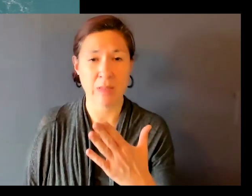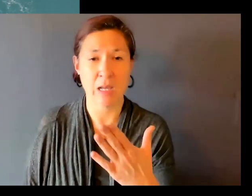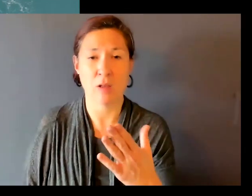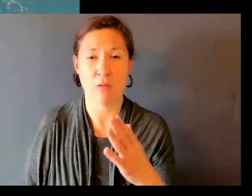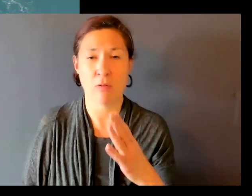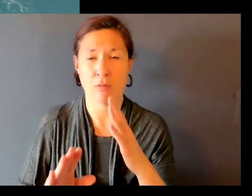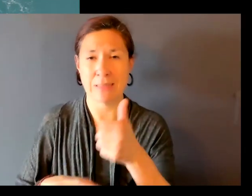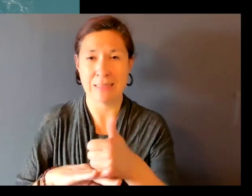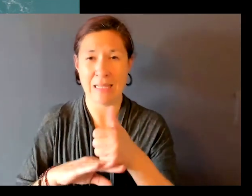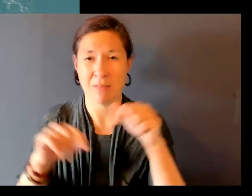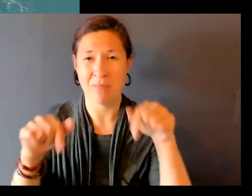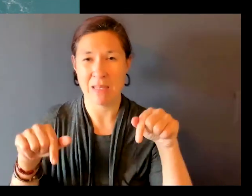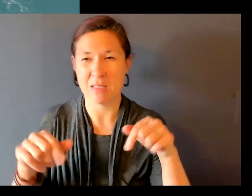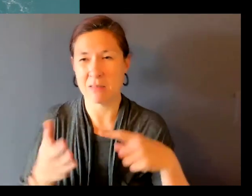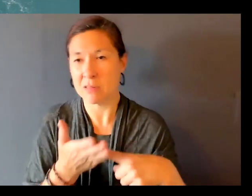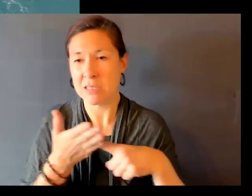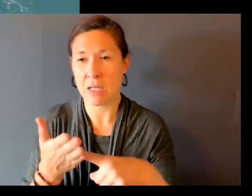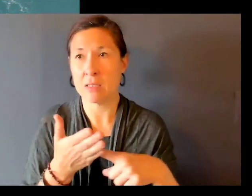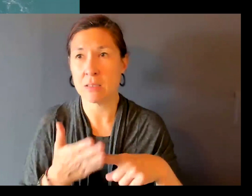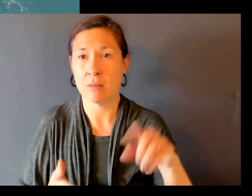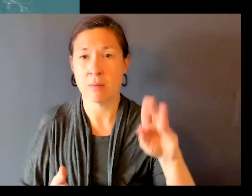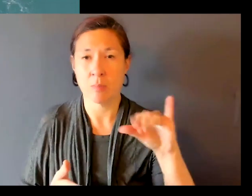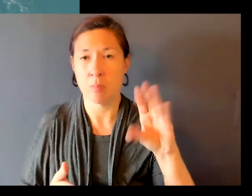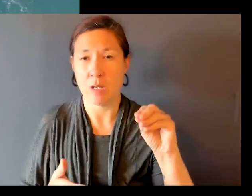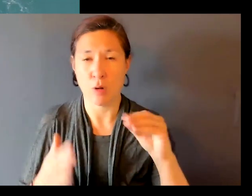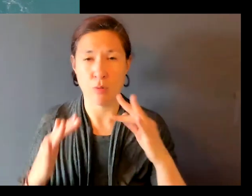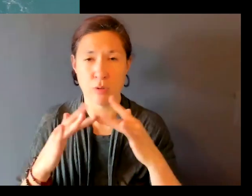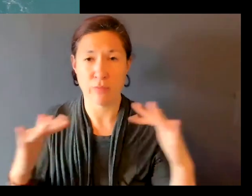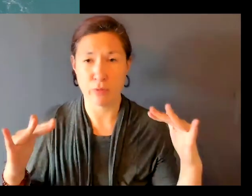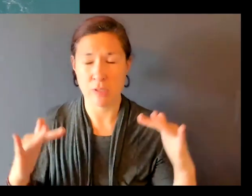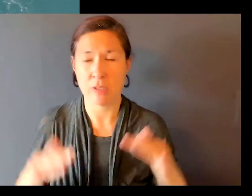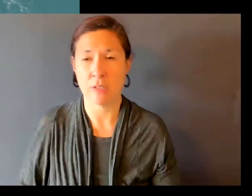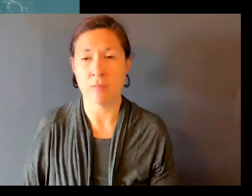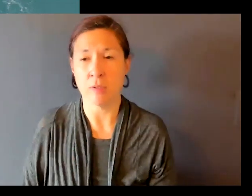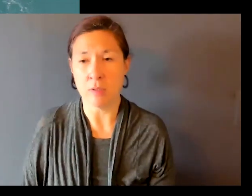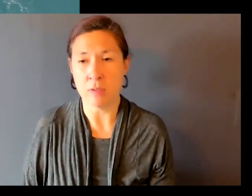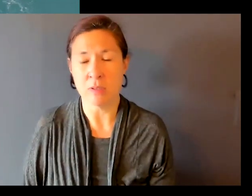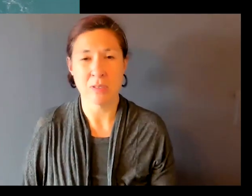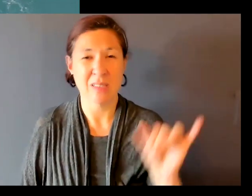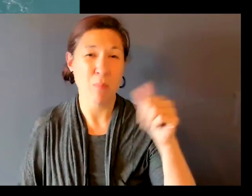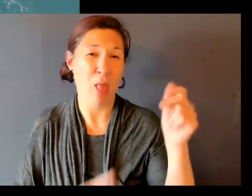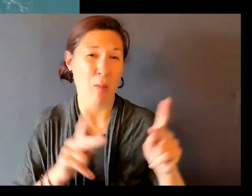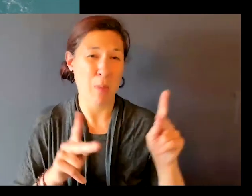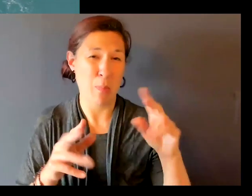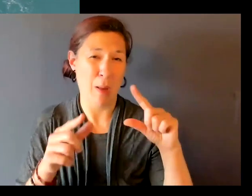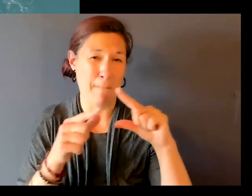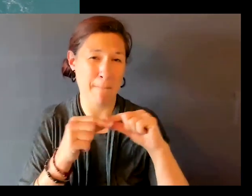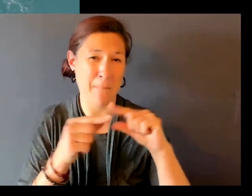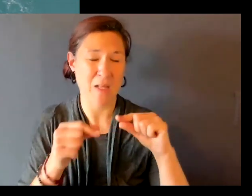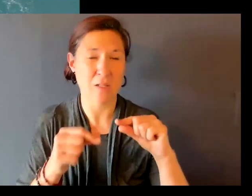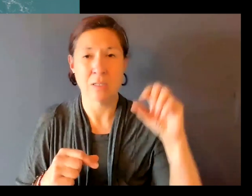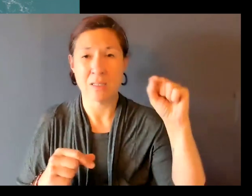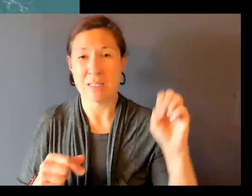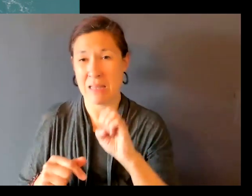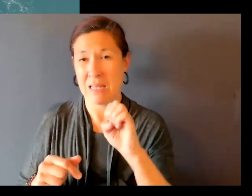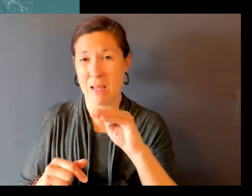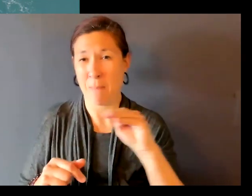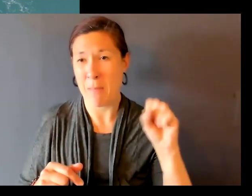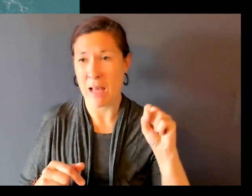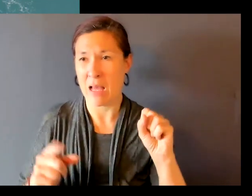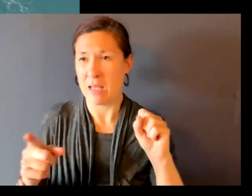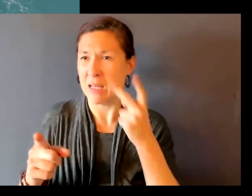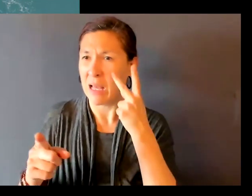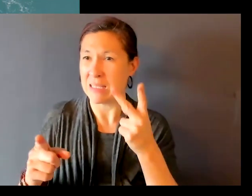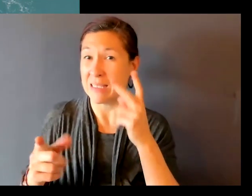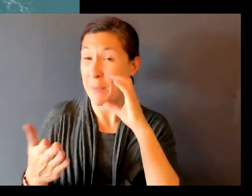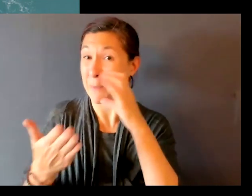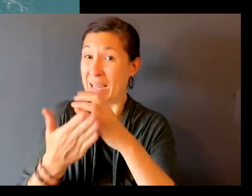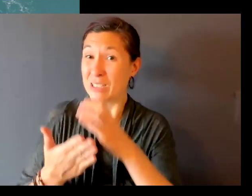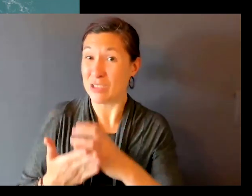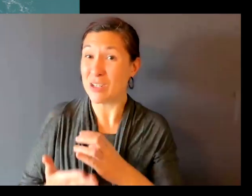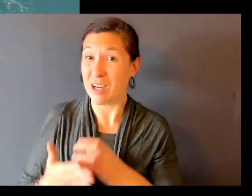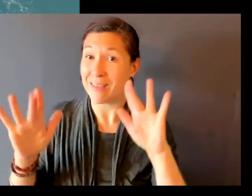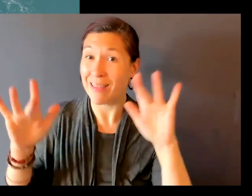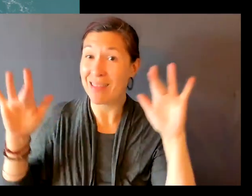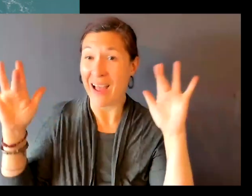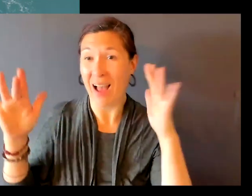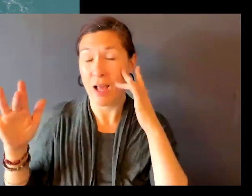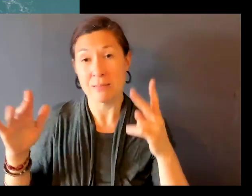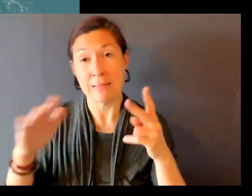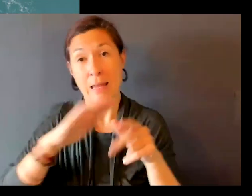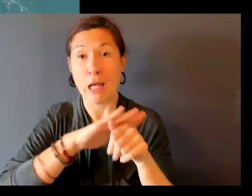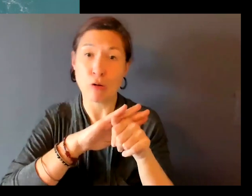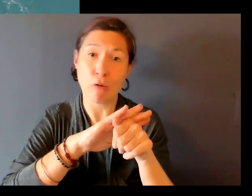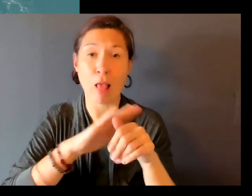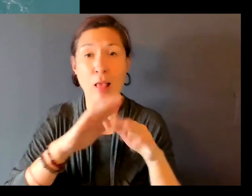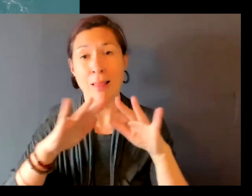: Janet Sinclair.